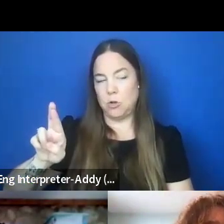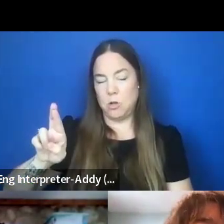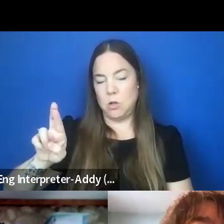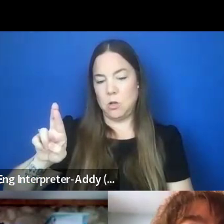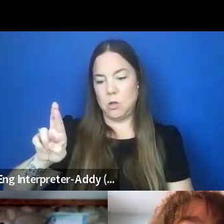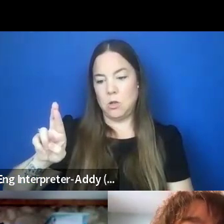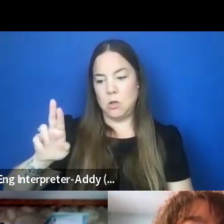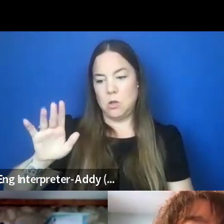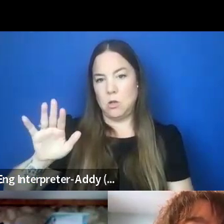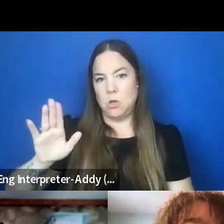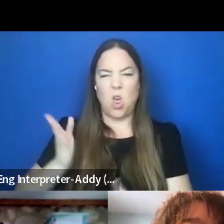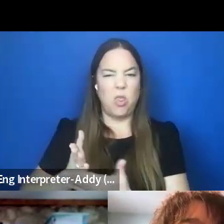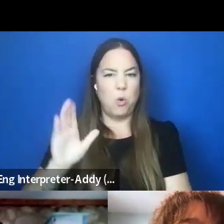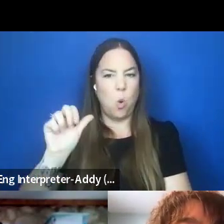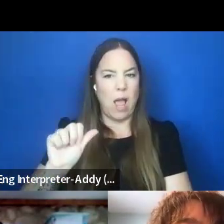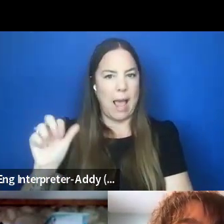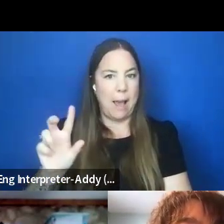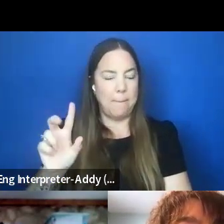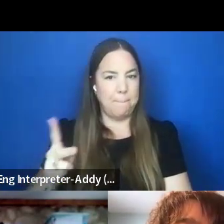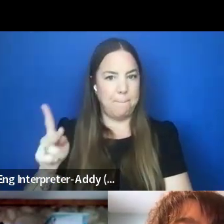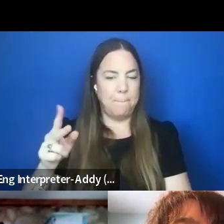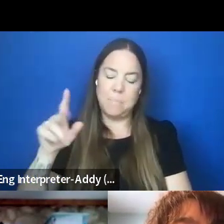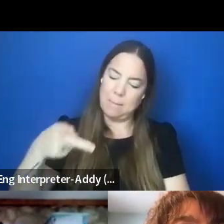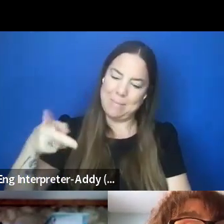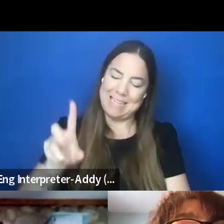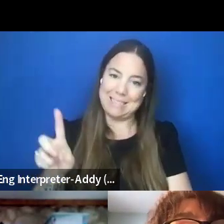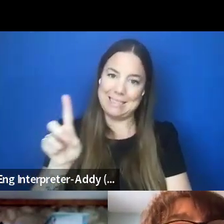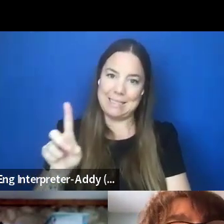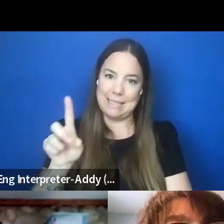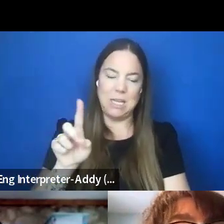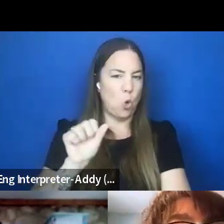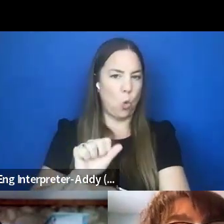Adeleigh Belyeu: through Aapd dealing with the voting issues. Adeleigh Belyeu: So